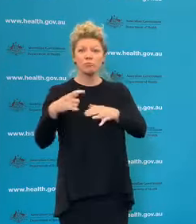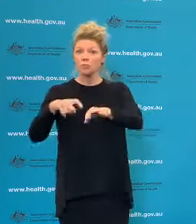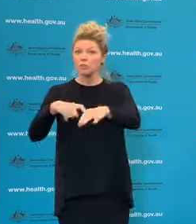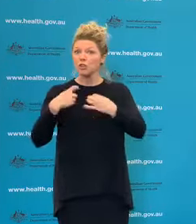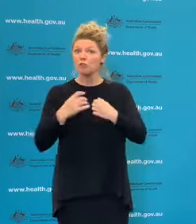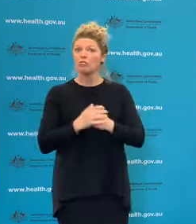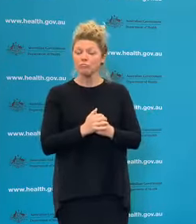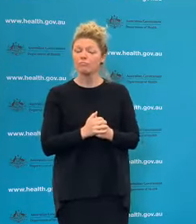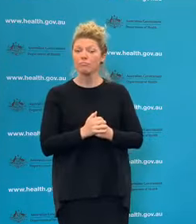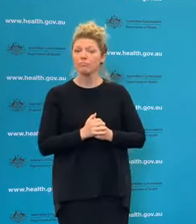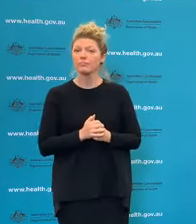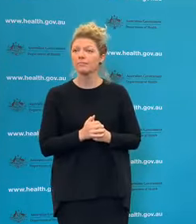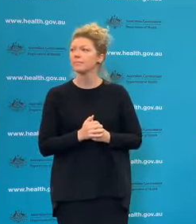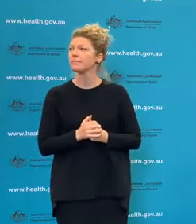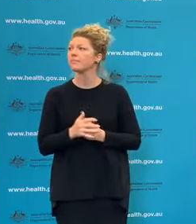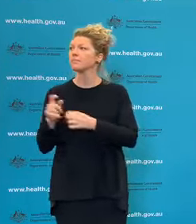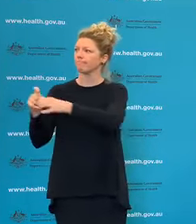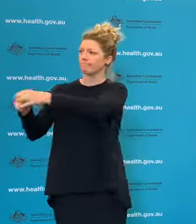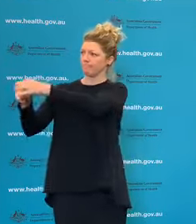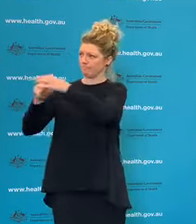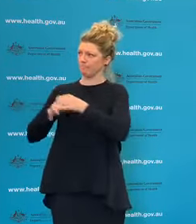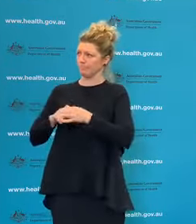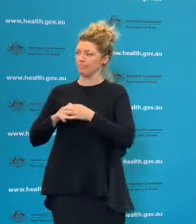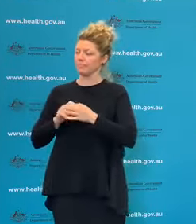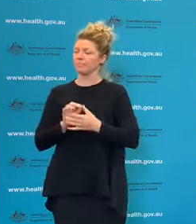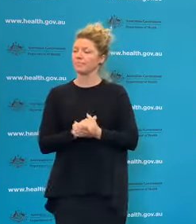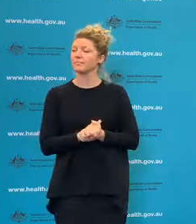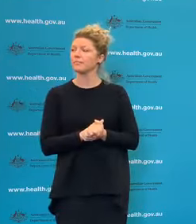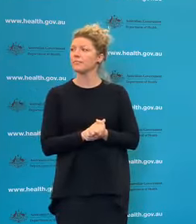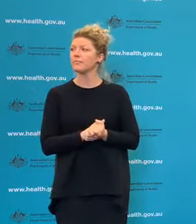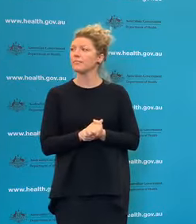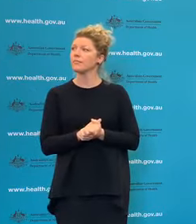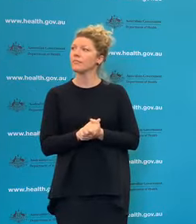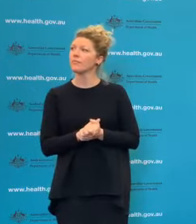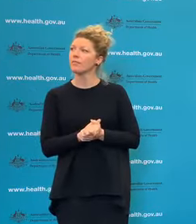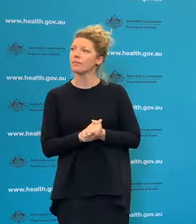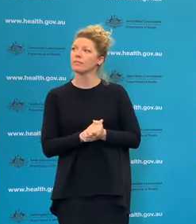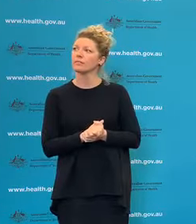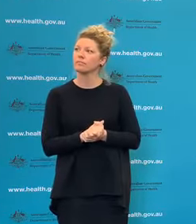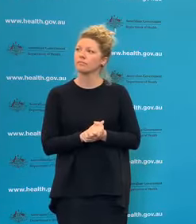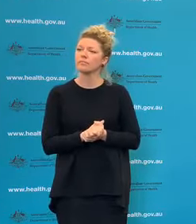with New South Wales, we're seeing indications that most students will be back at